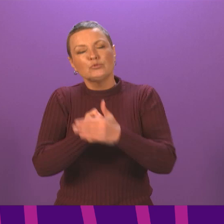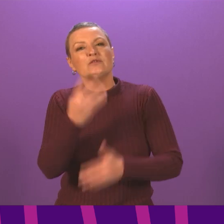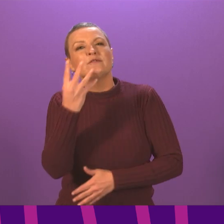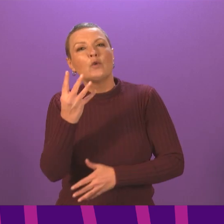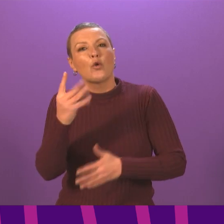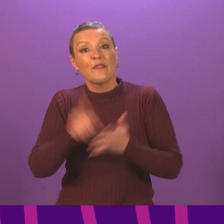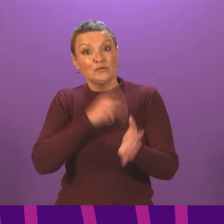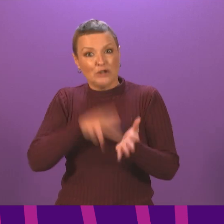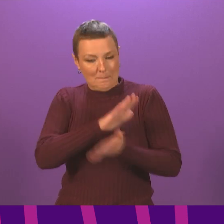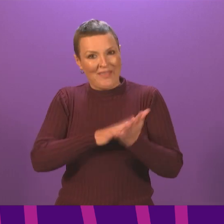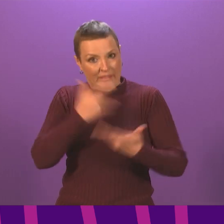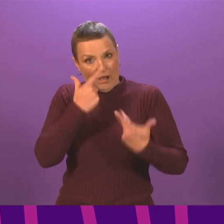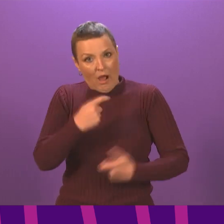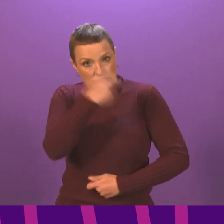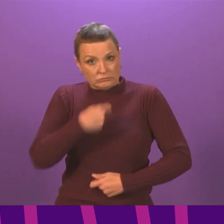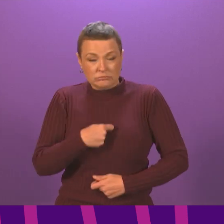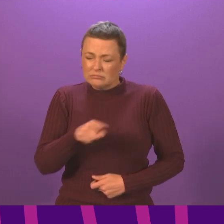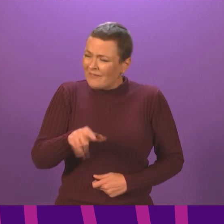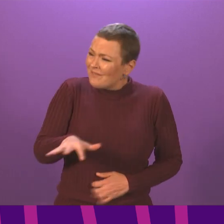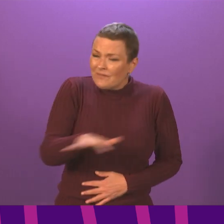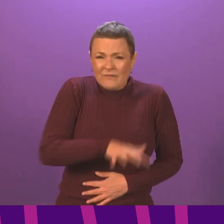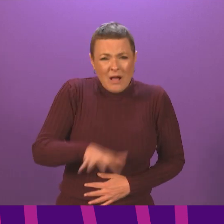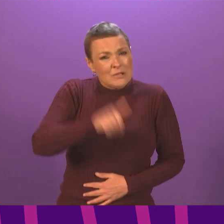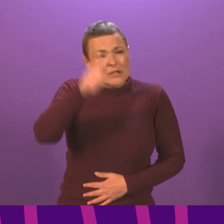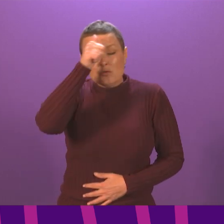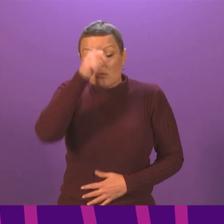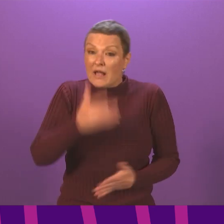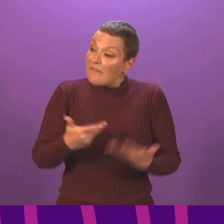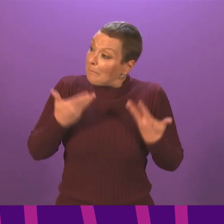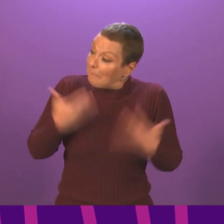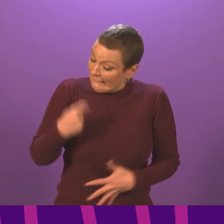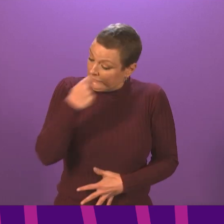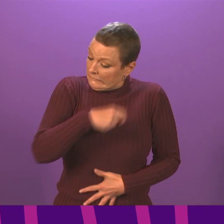Family and loved ones know better than anyone else that testing provides an additional layer